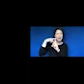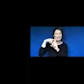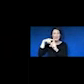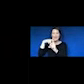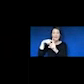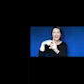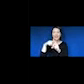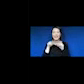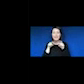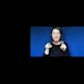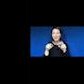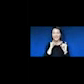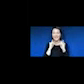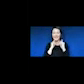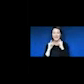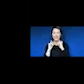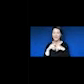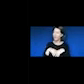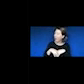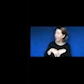could be a individual that would fit very well into their business.